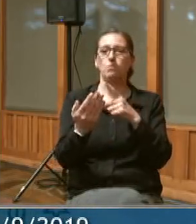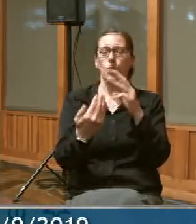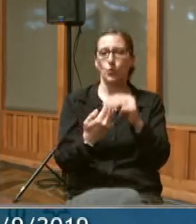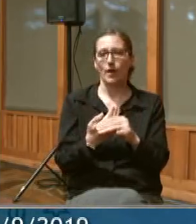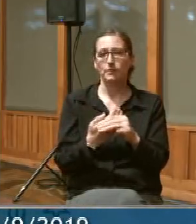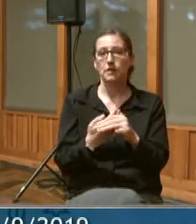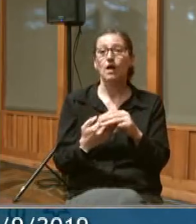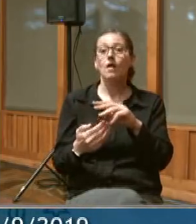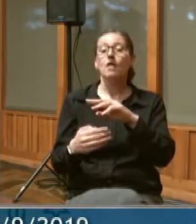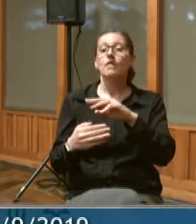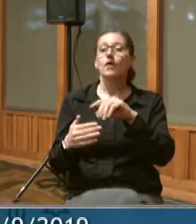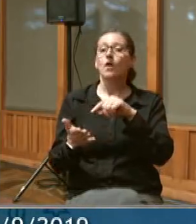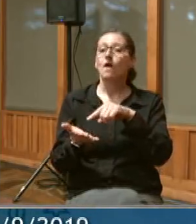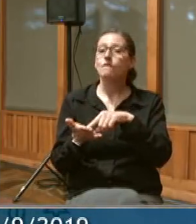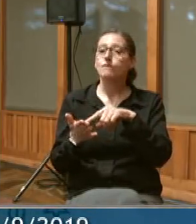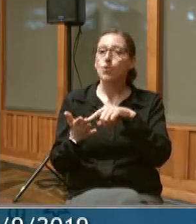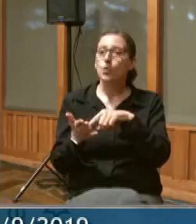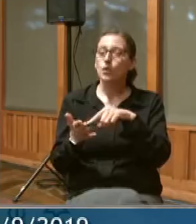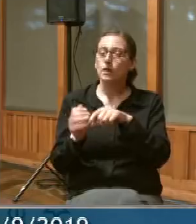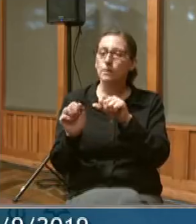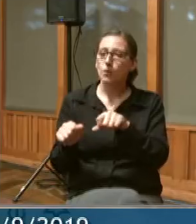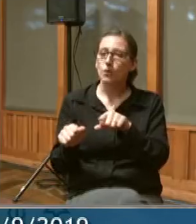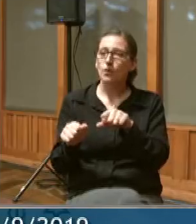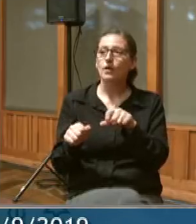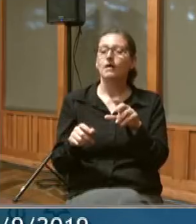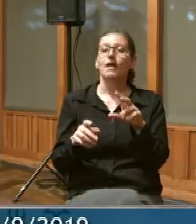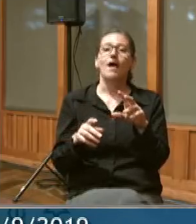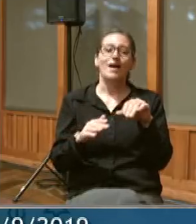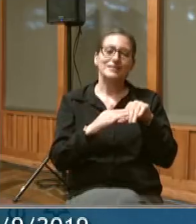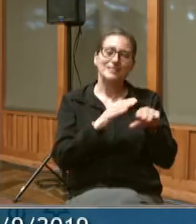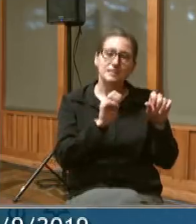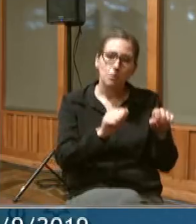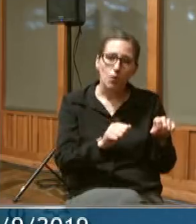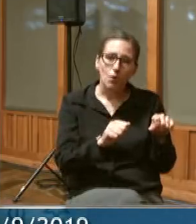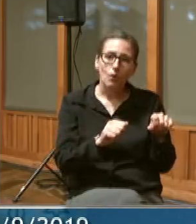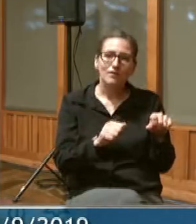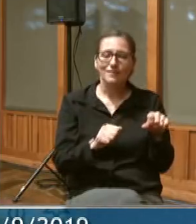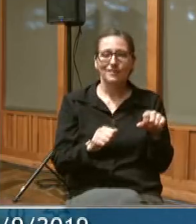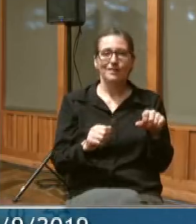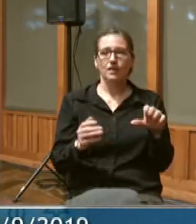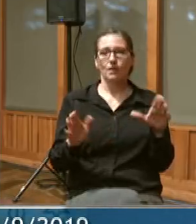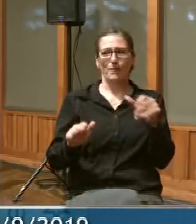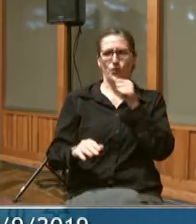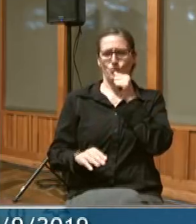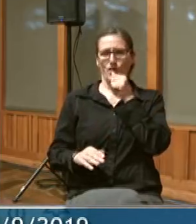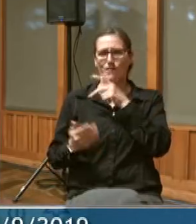THESE ARE VITAL PROGRAMS AND THEY ARE AFFORDABLE AND ACCESSIBLE TO EVERYONE IN PORTLAND UNLIKE PRIVATE